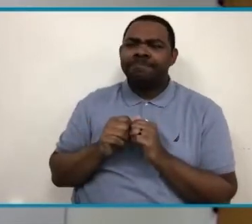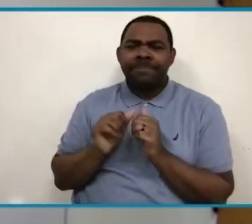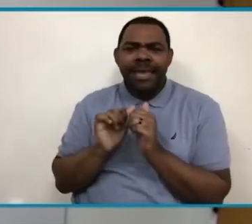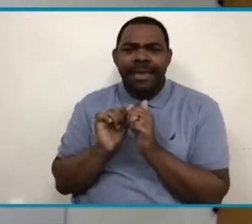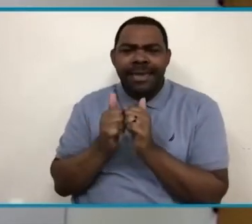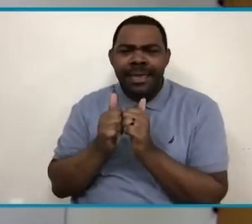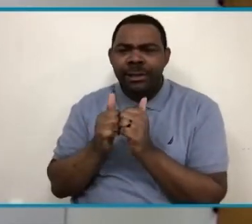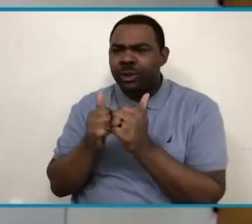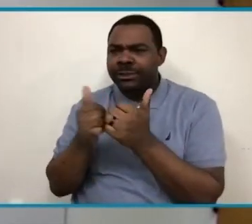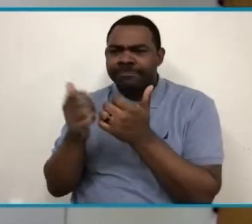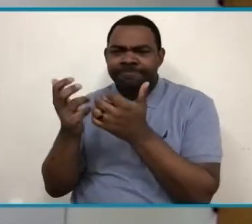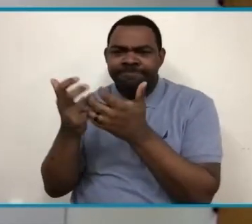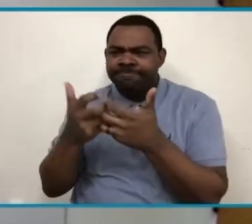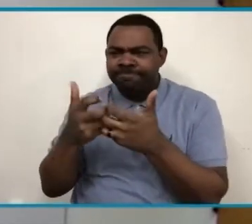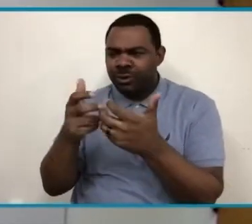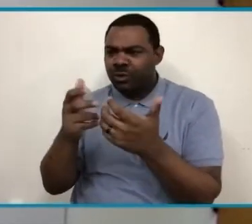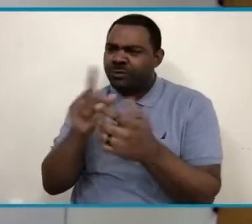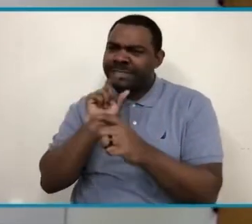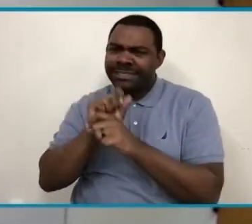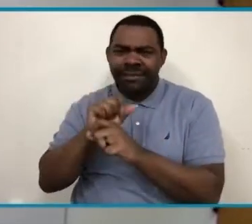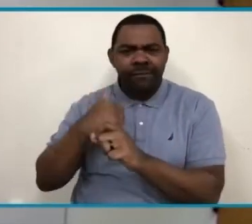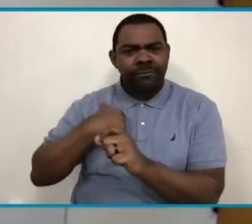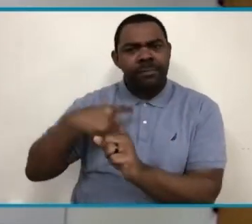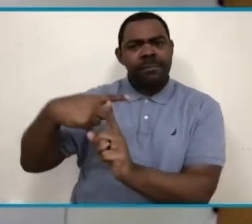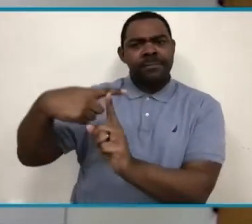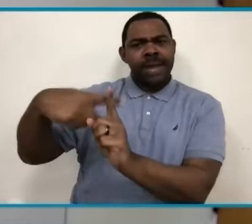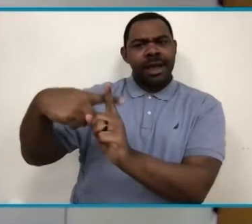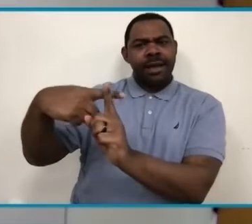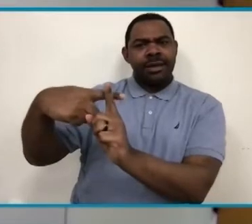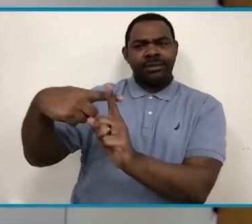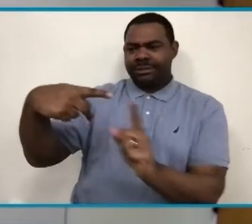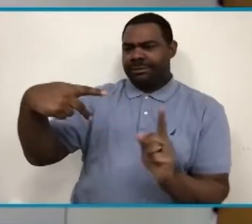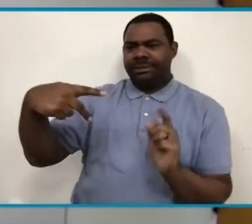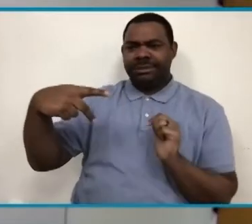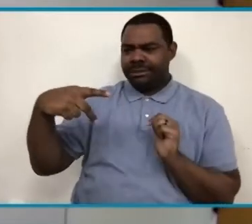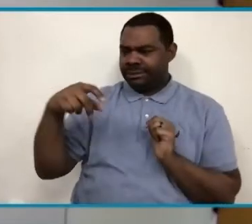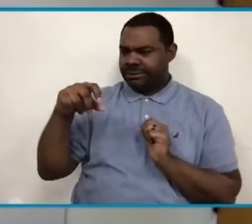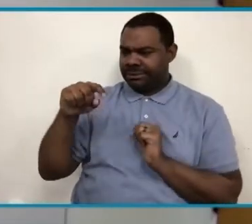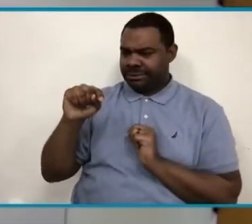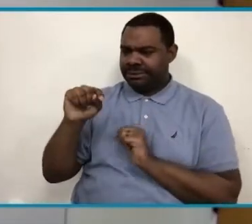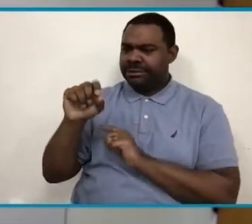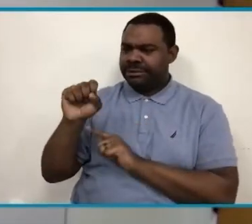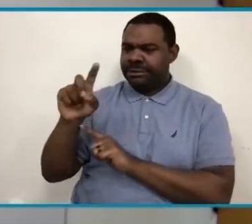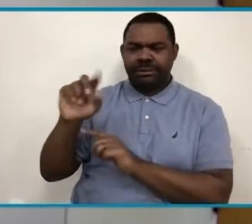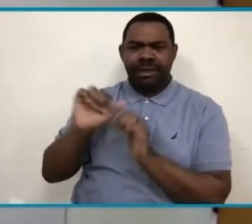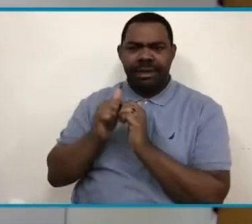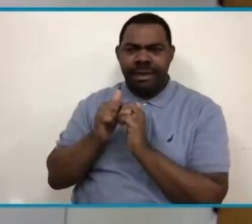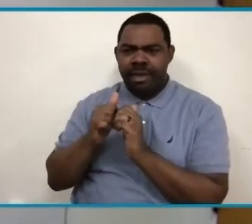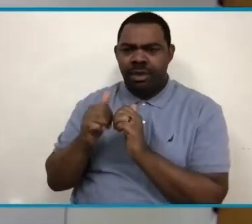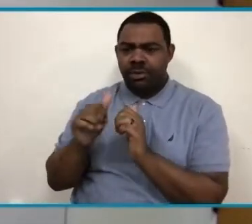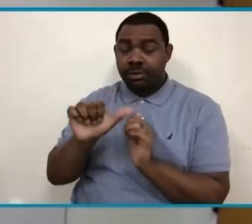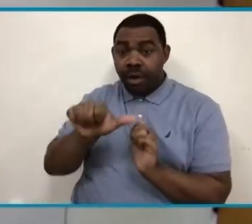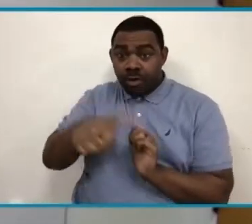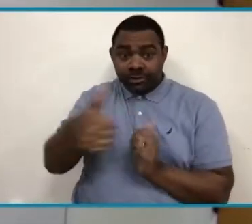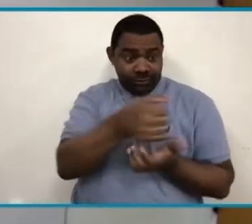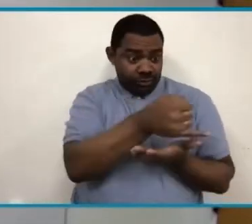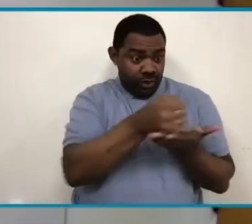a positive effect on PTSD, why is this potentially an alternative and perhaps even better for